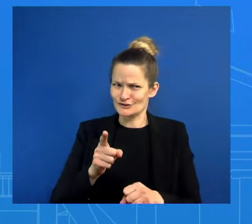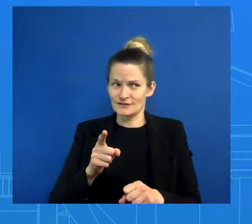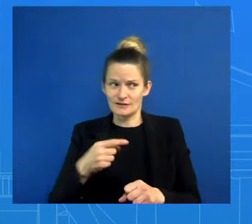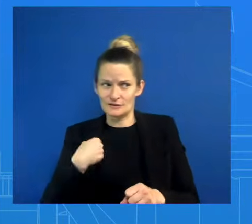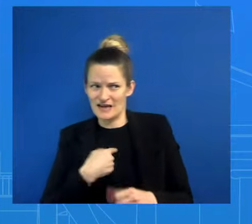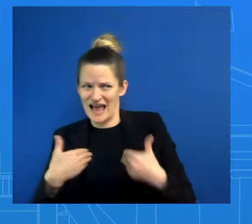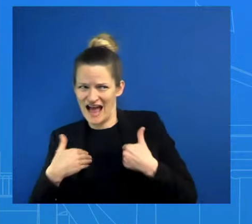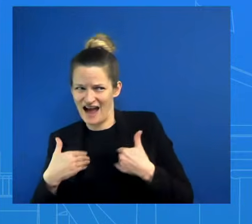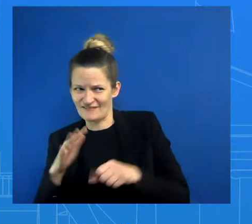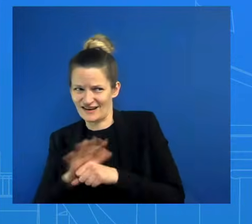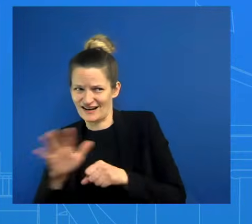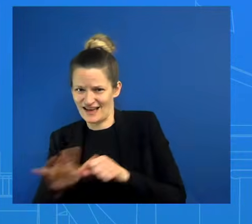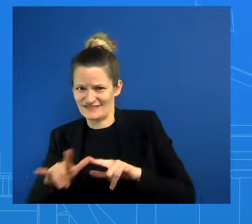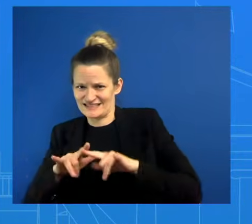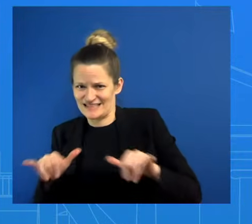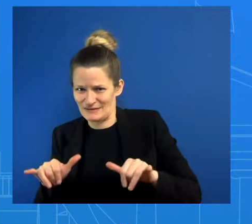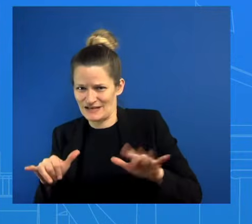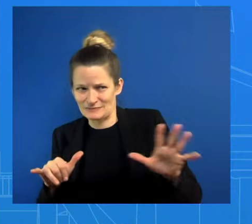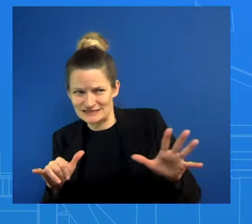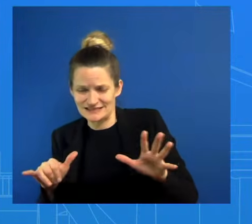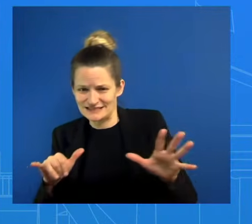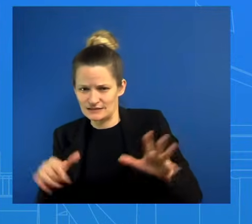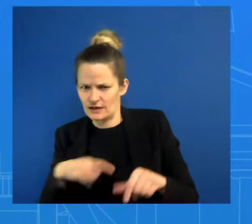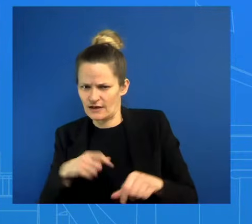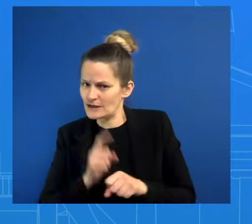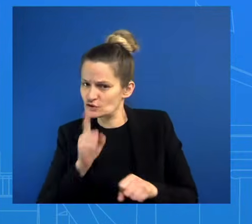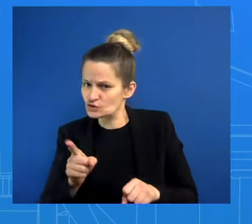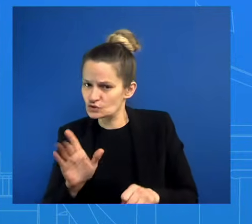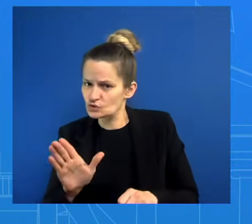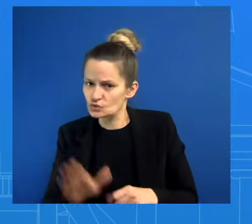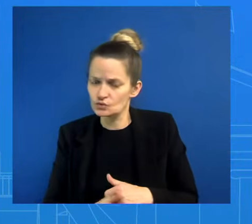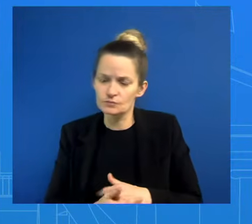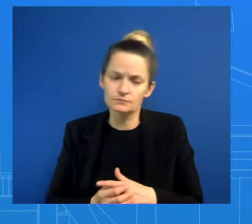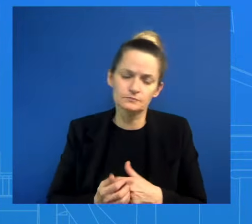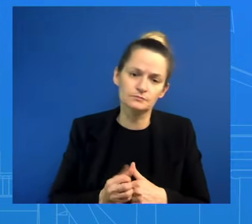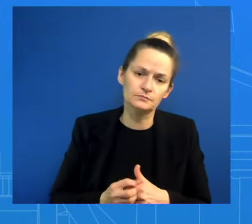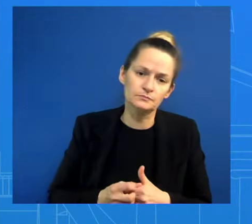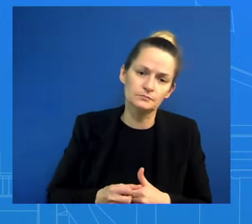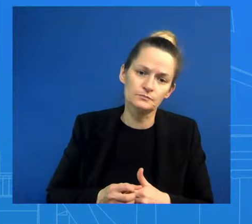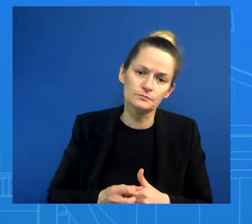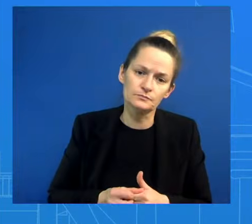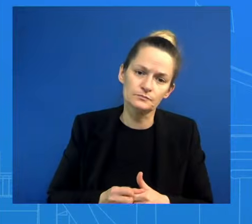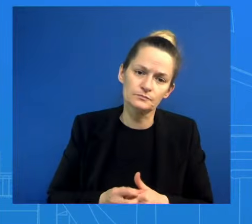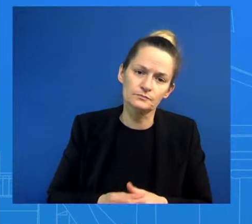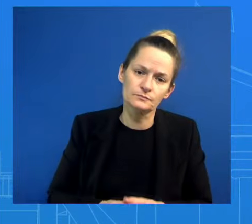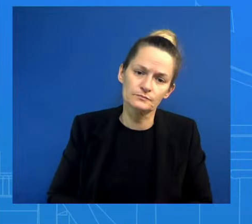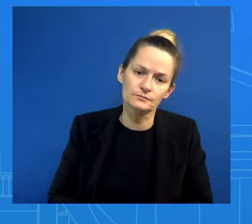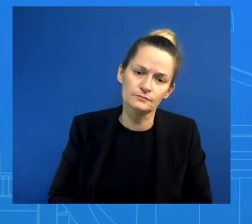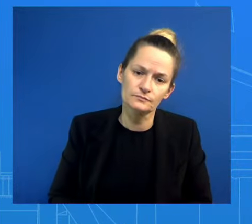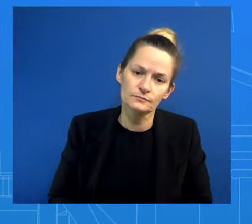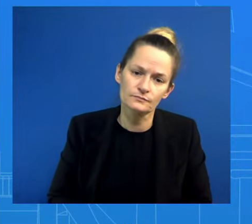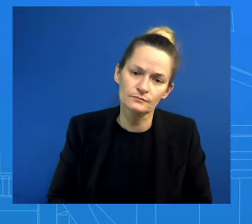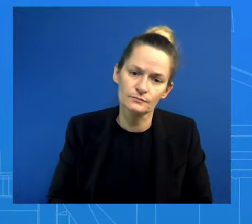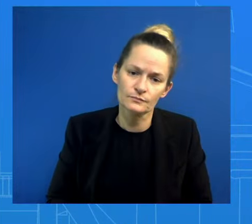the cap at this level maintains clear incentives for Russia to continue exporting, and we believe that it should.